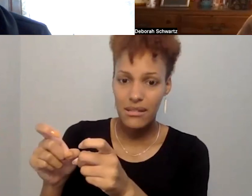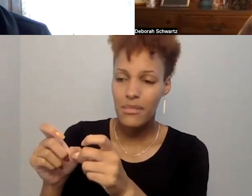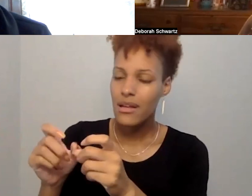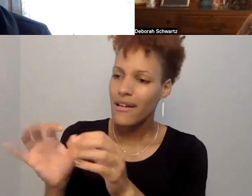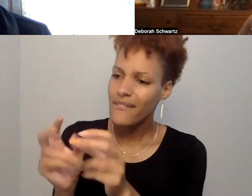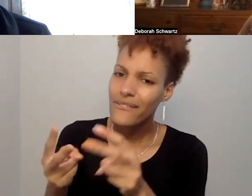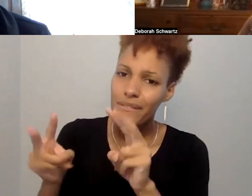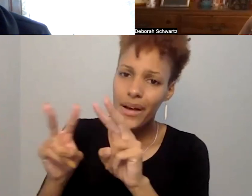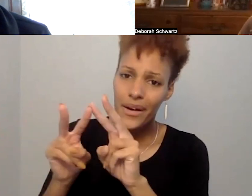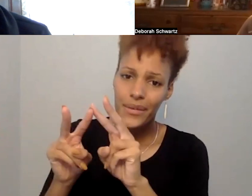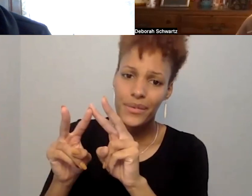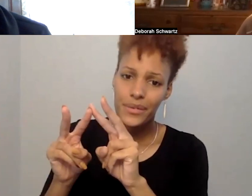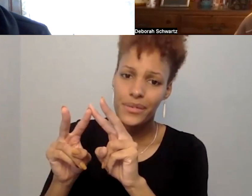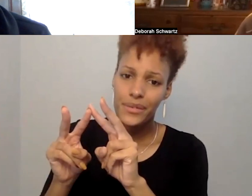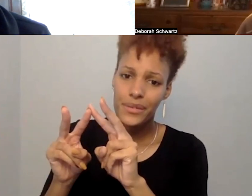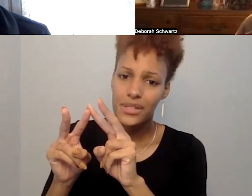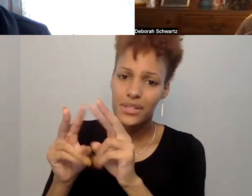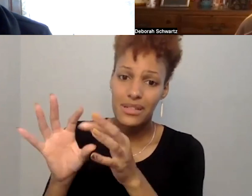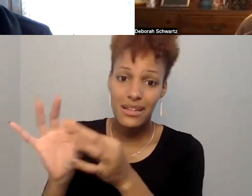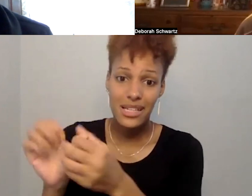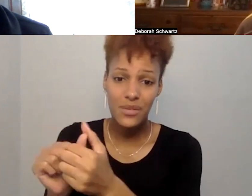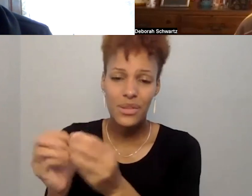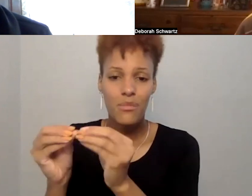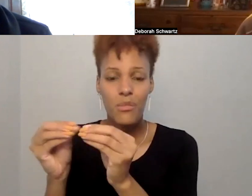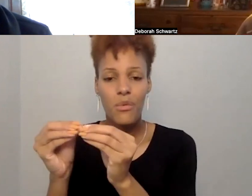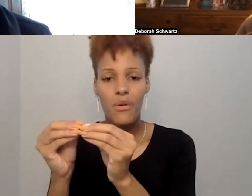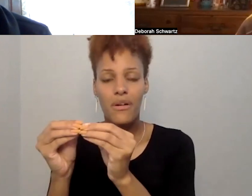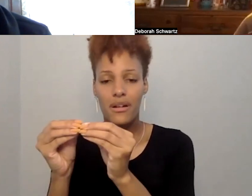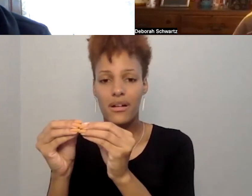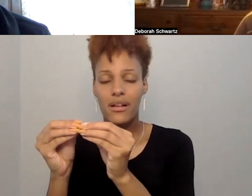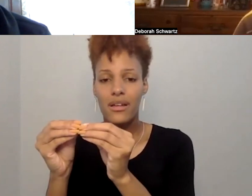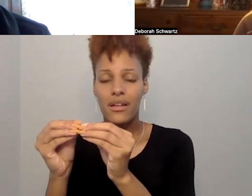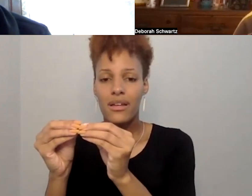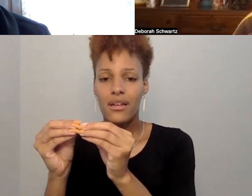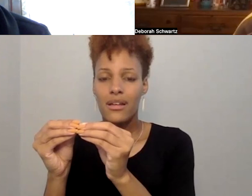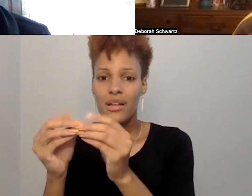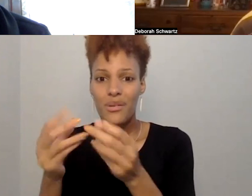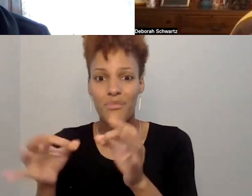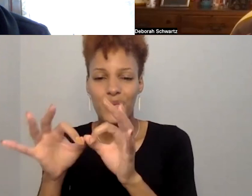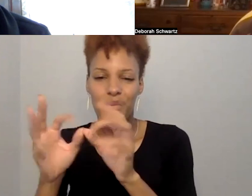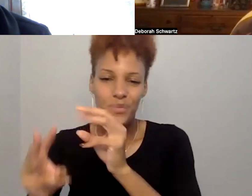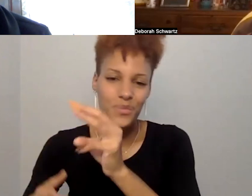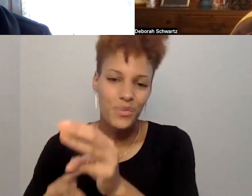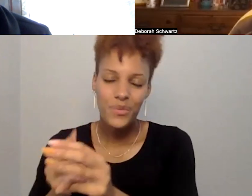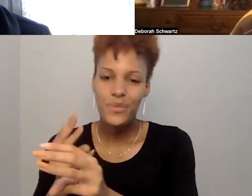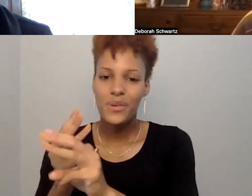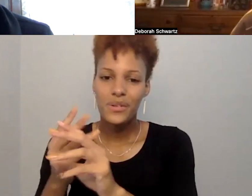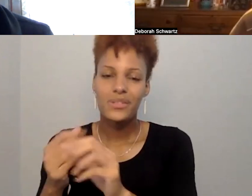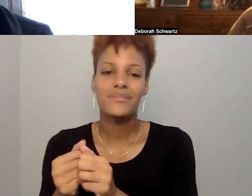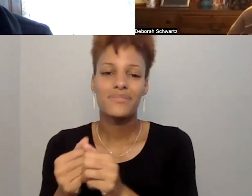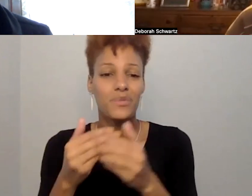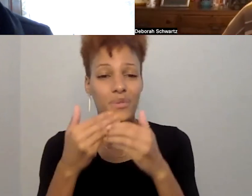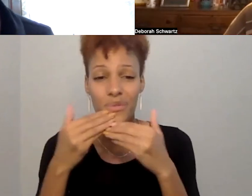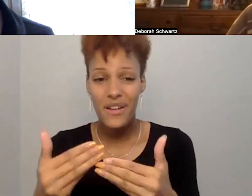with a more equitable world. And we are forever grateful to you for that. Thanks Deborah.